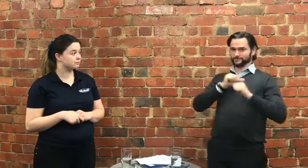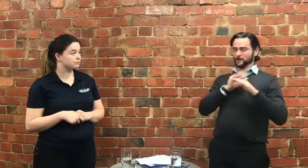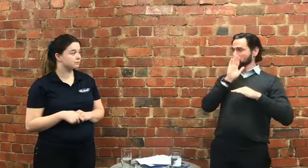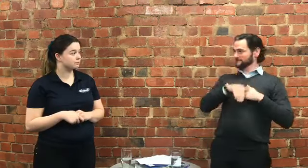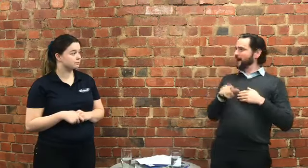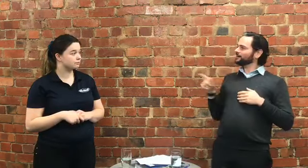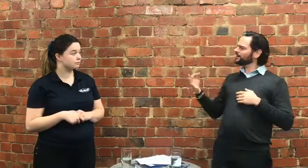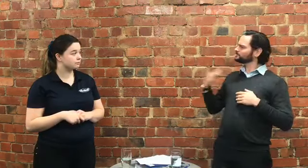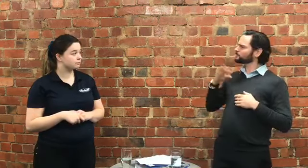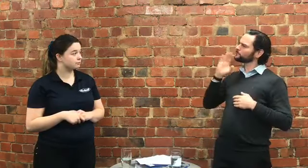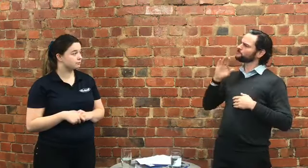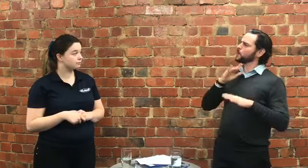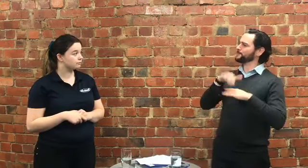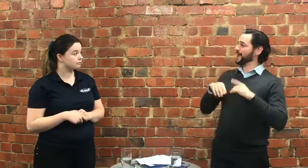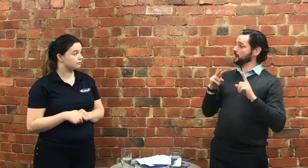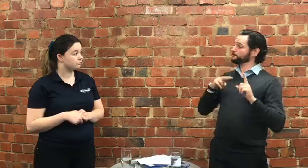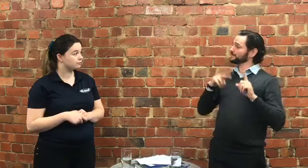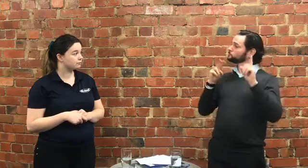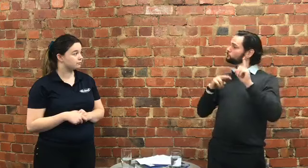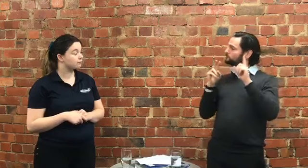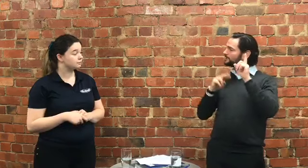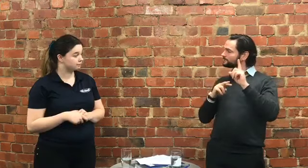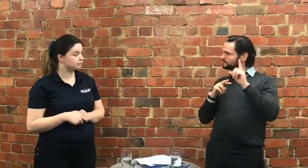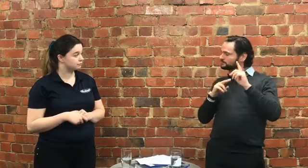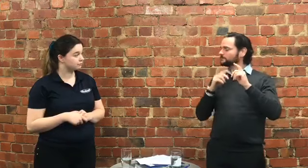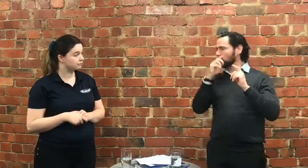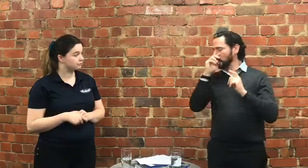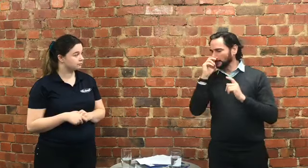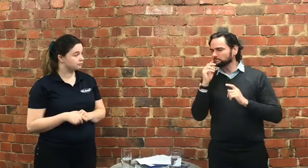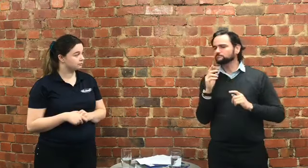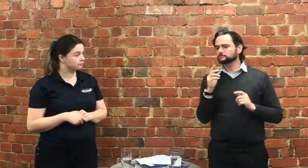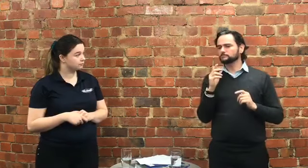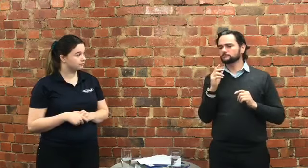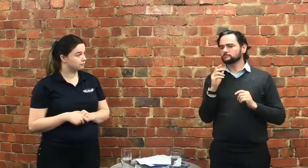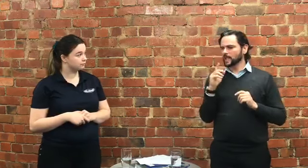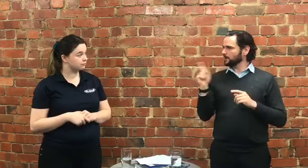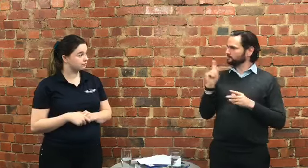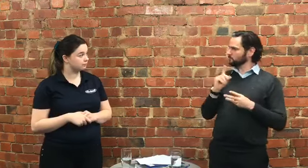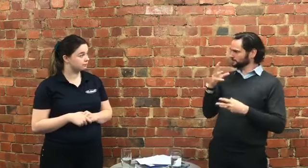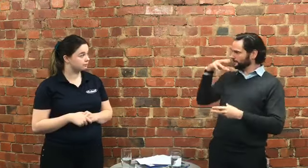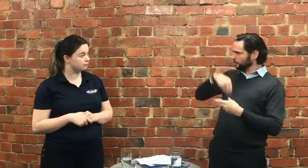And I just would like to go back a little bit. Before we were talking about mentoring,